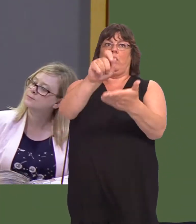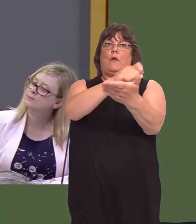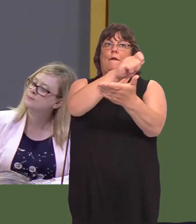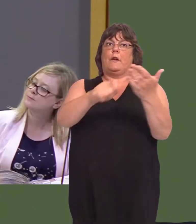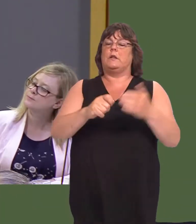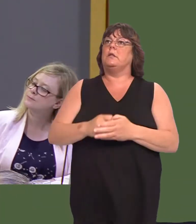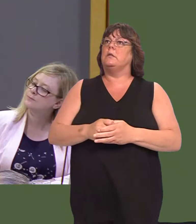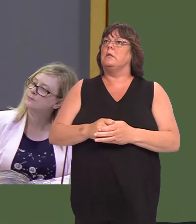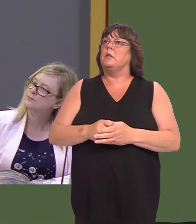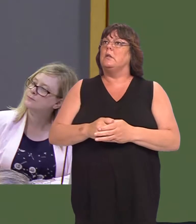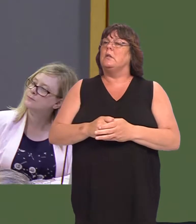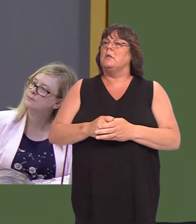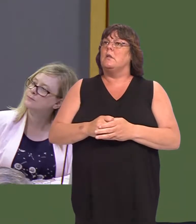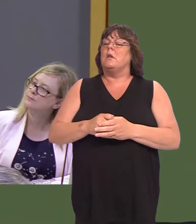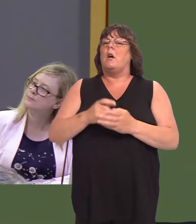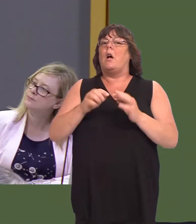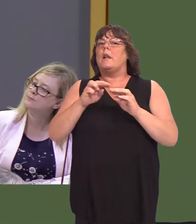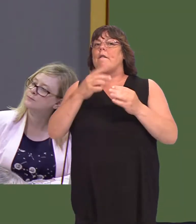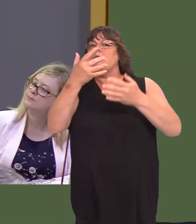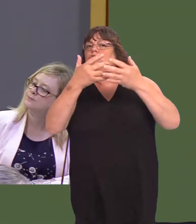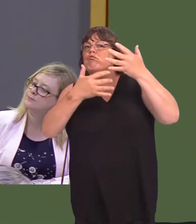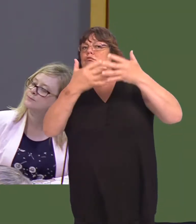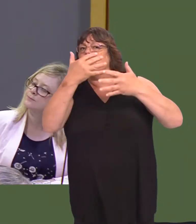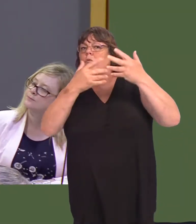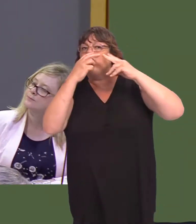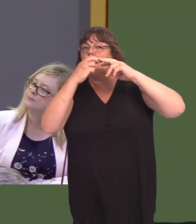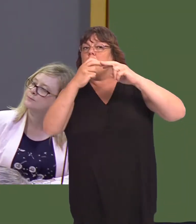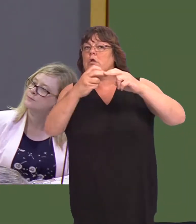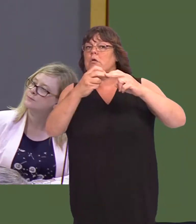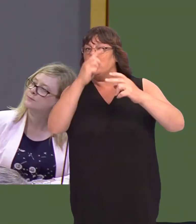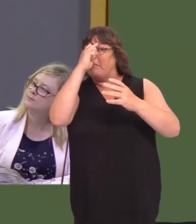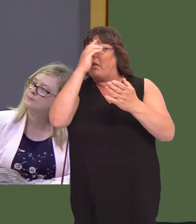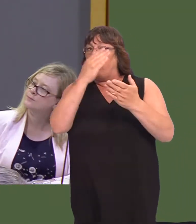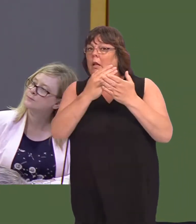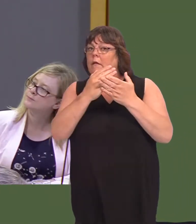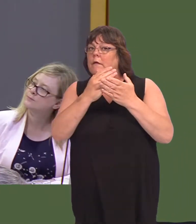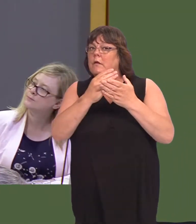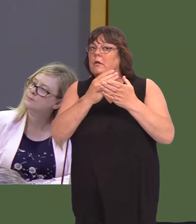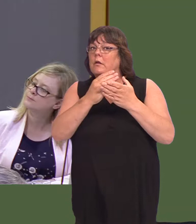And if pundits are to be believed, this did benefit Labour in many parts of the UK, as